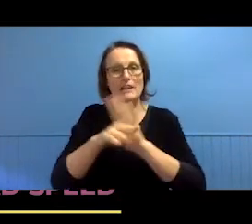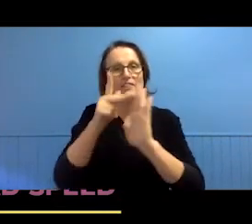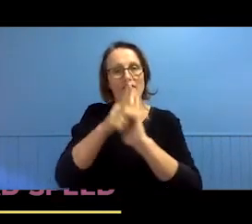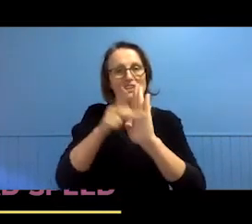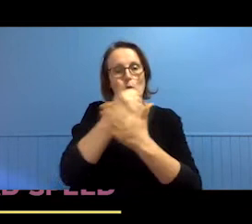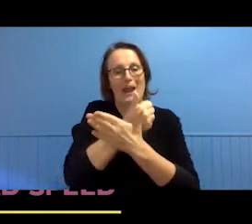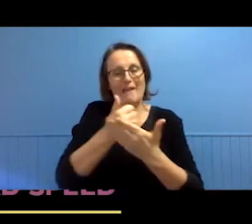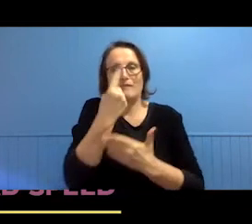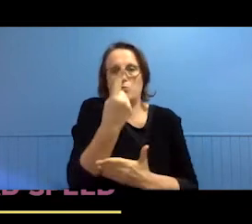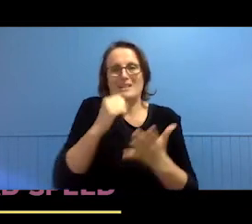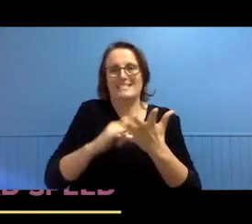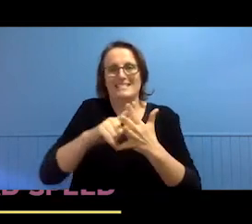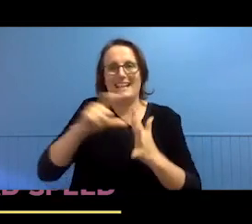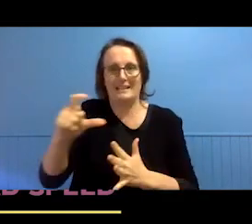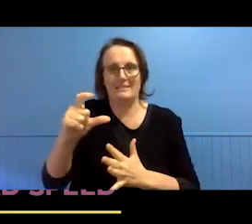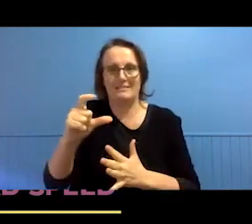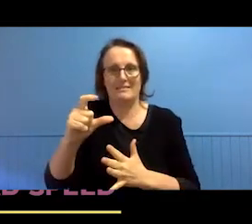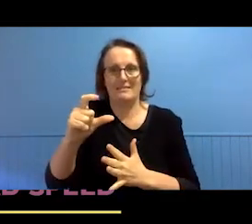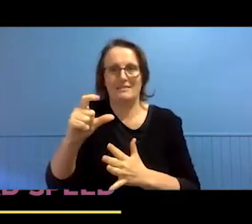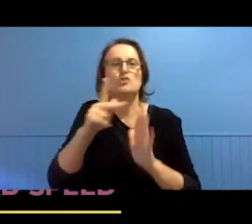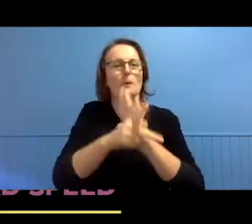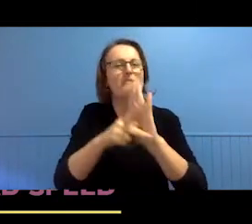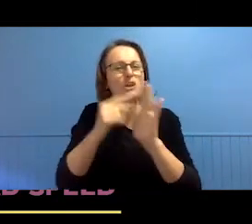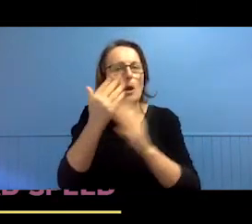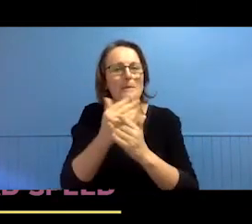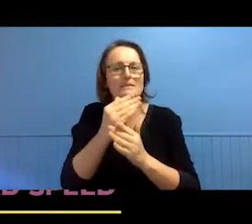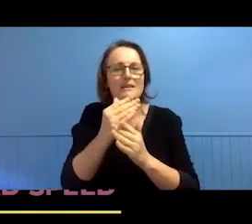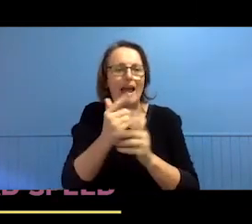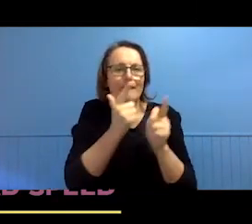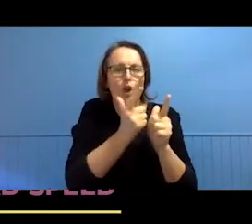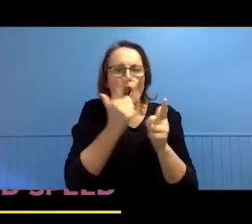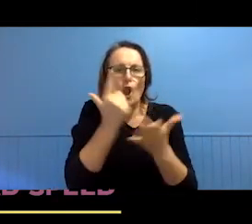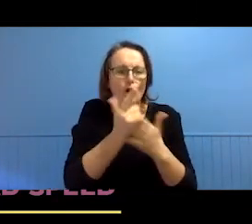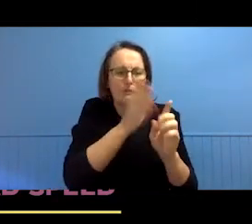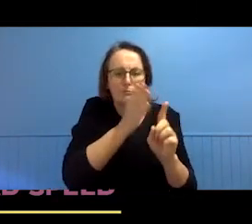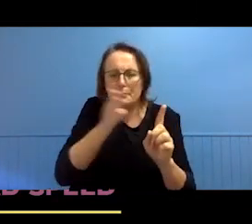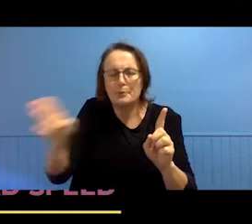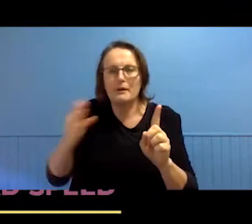obviously made up of lots of little photos. So in a 480P30 stream, you